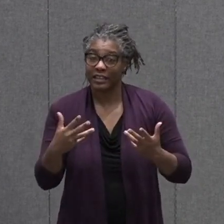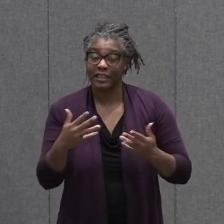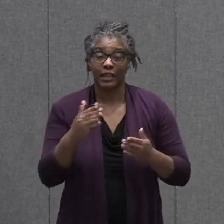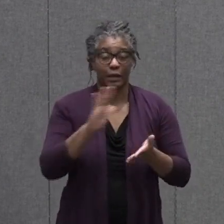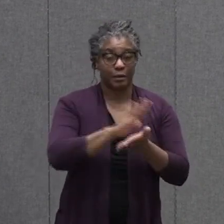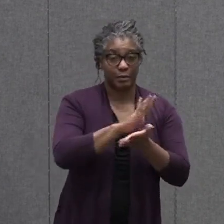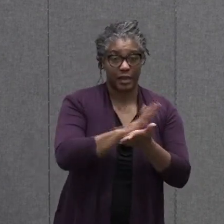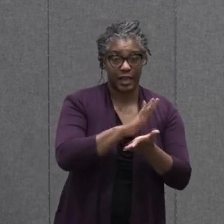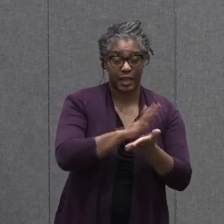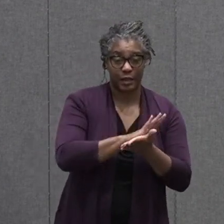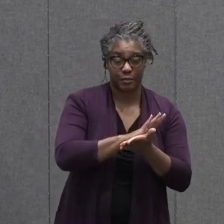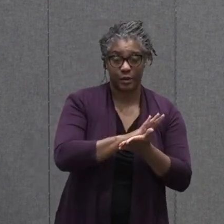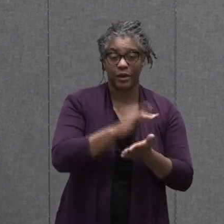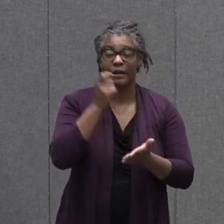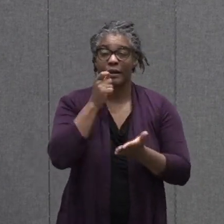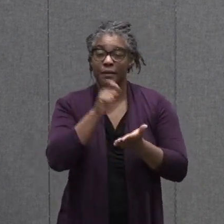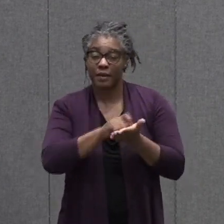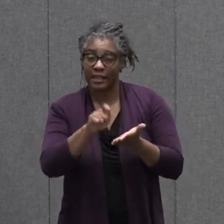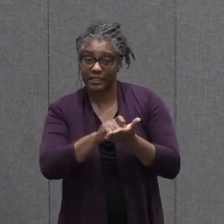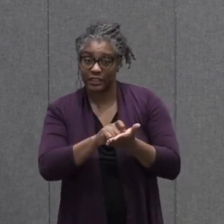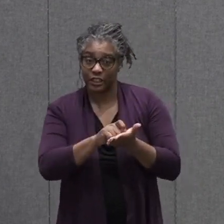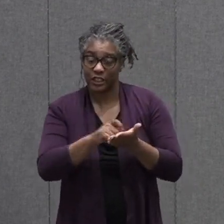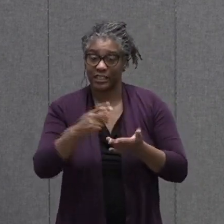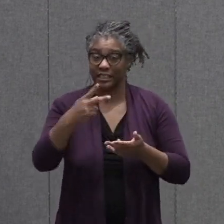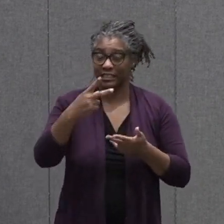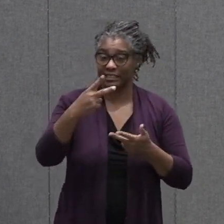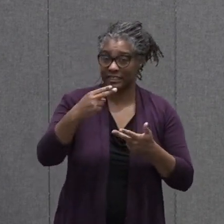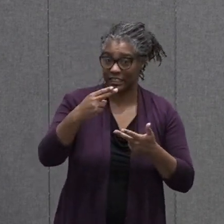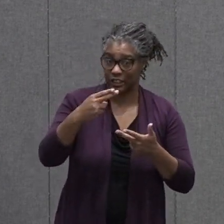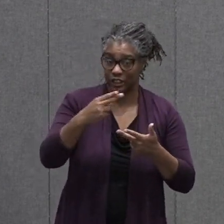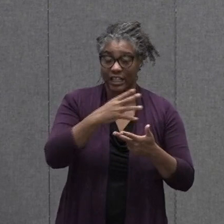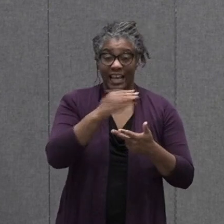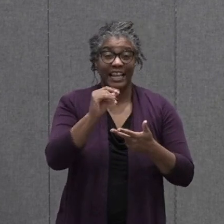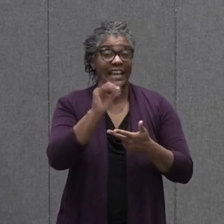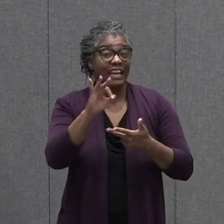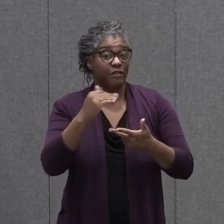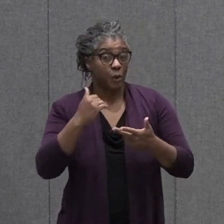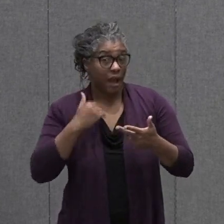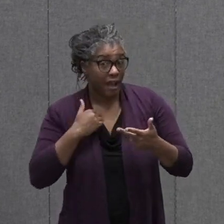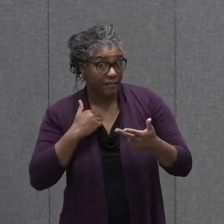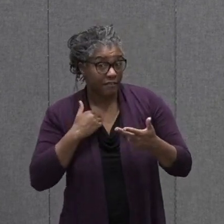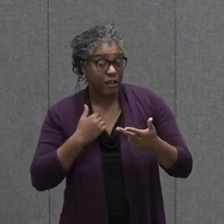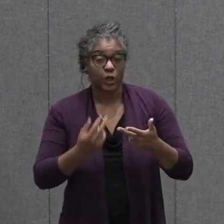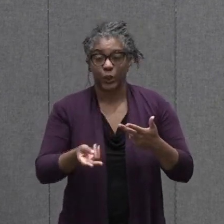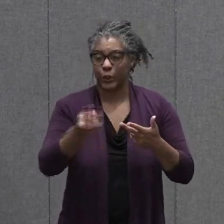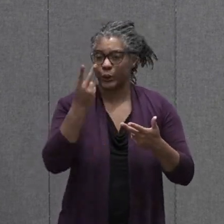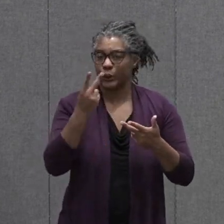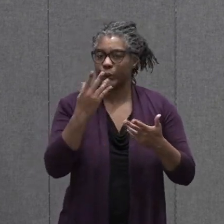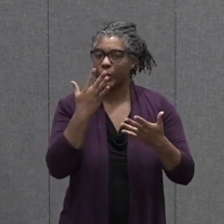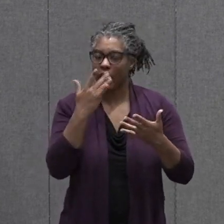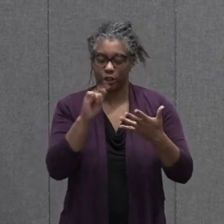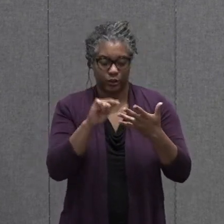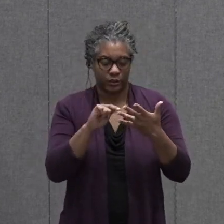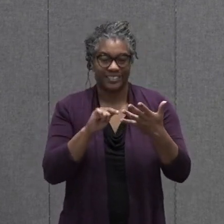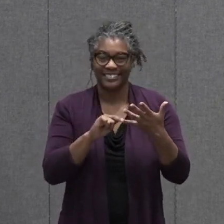scissors, and if you have it, two different colors. Let's start by dividing our paper,